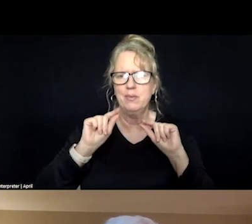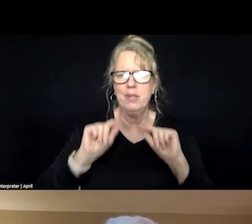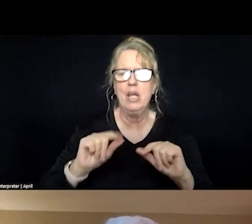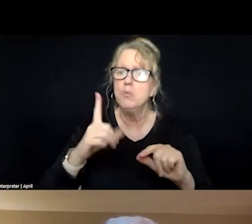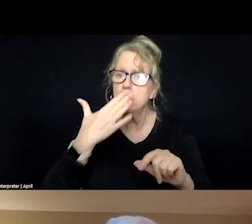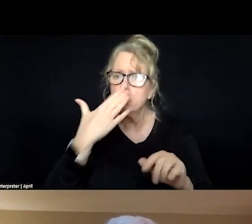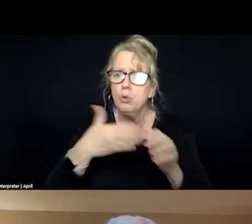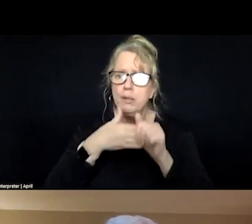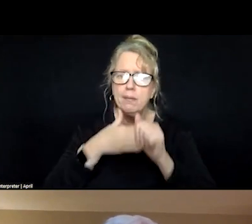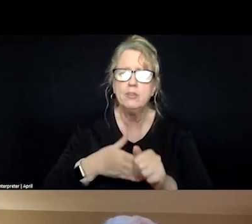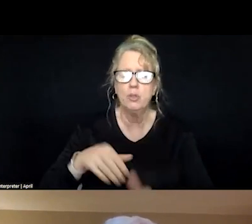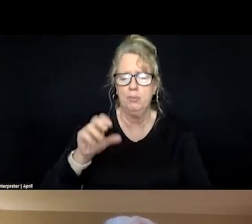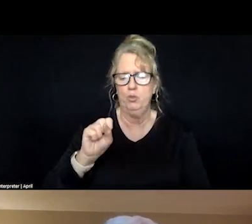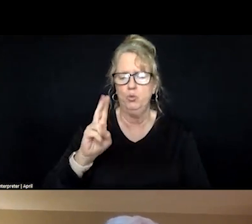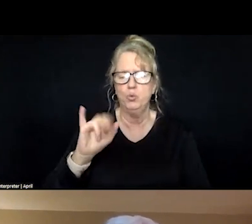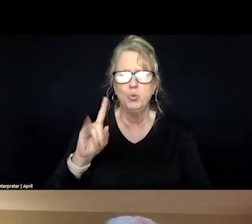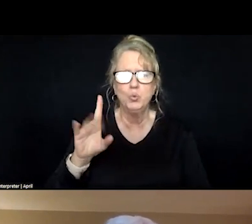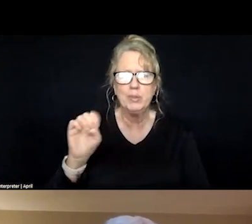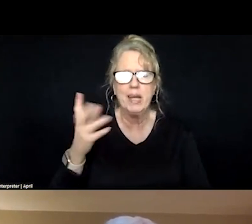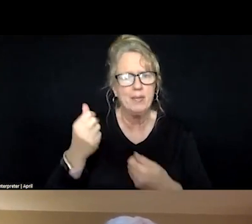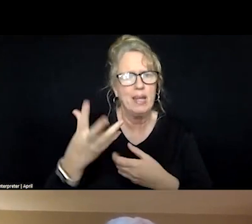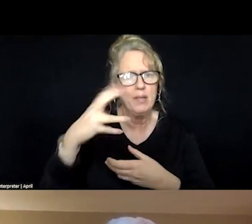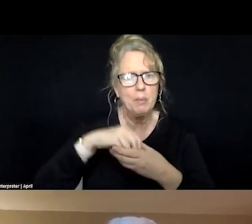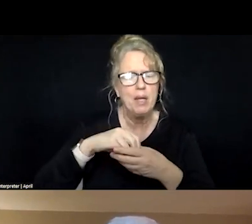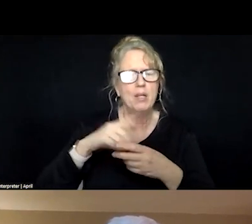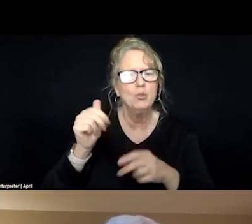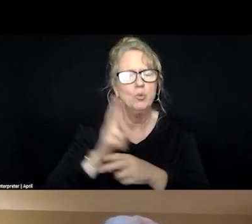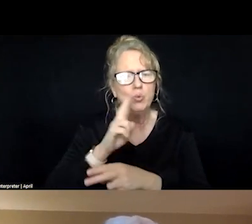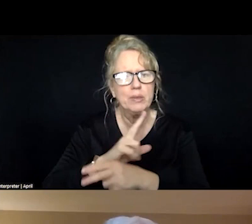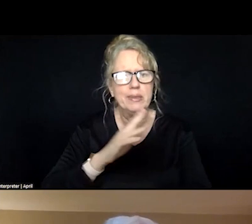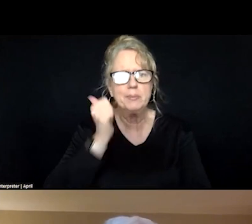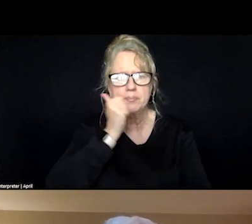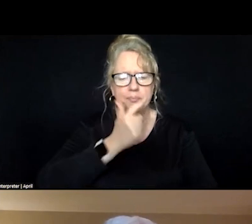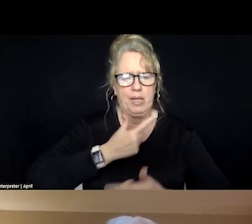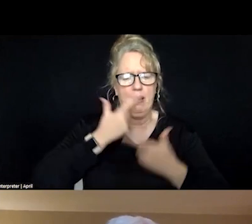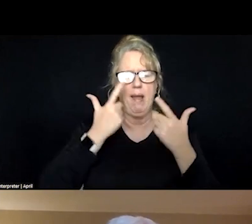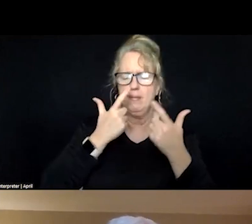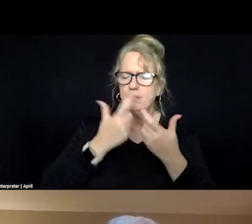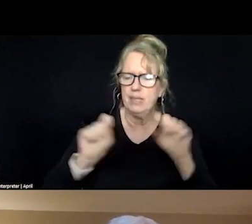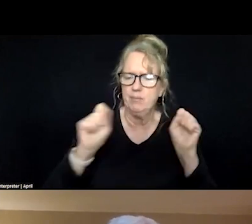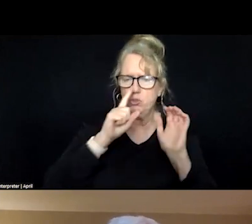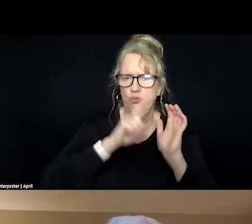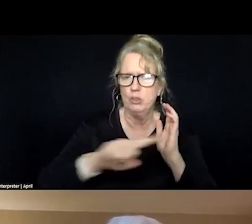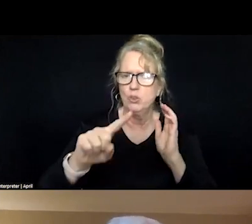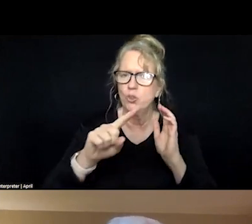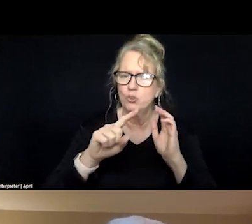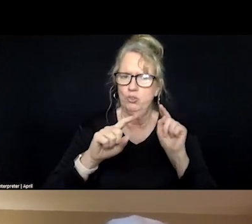AREA WHERE THEY HAVE ENGAGED IN PRACTICAL LIFE SAVING RESEARCH LIKE THAT STUDY.